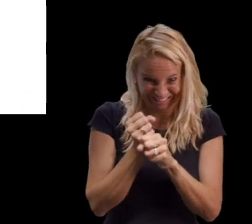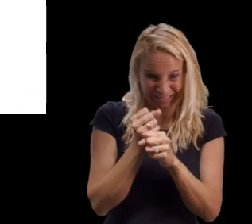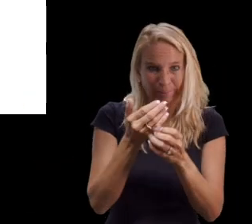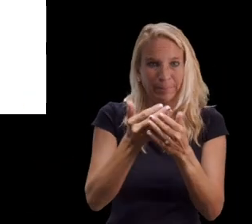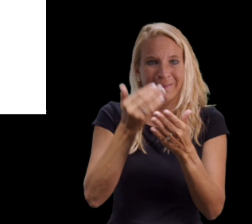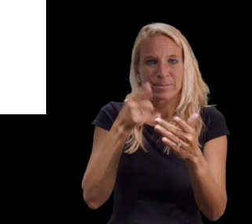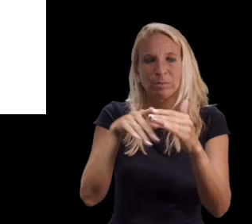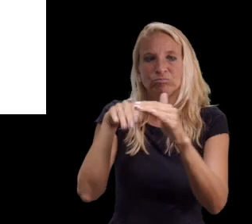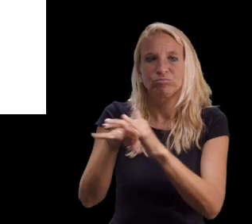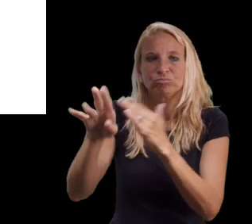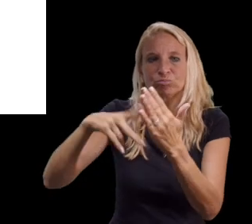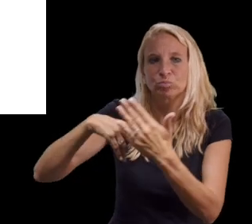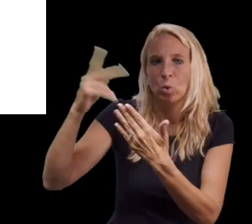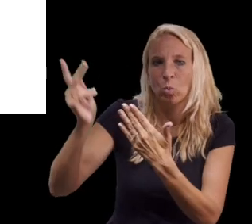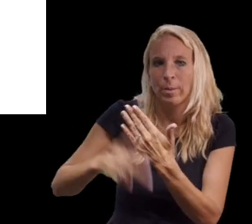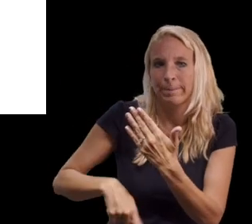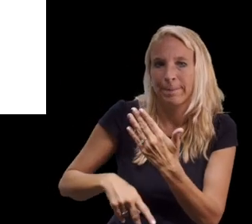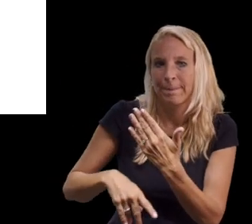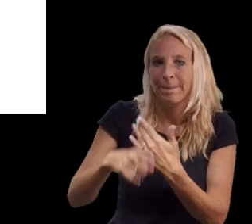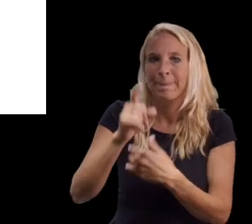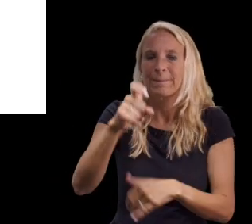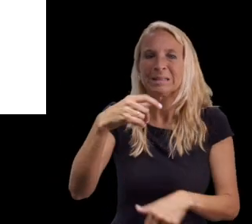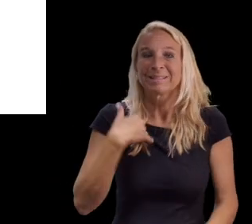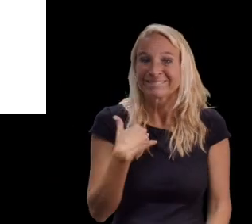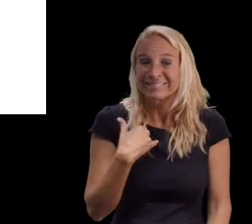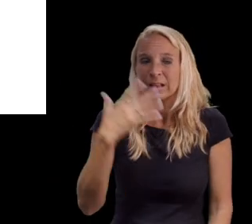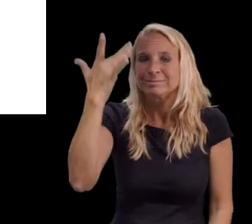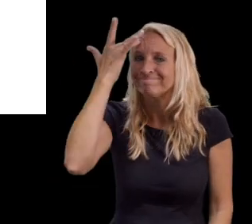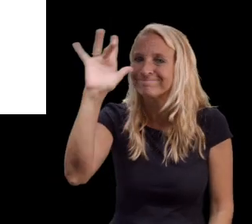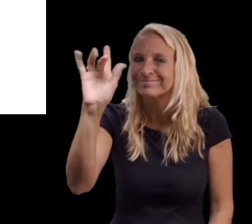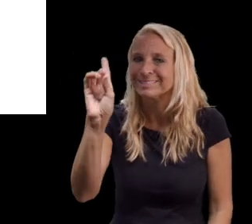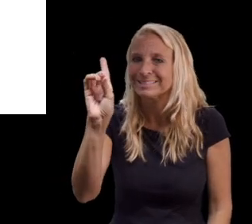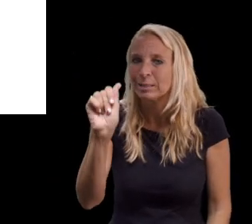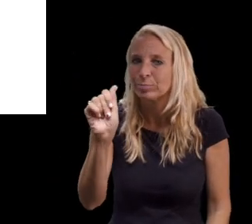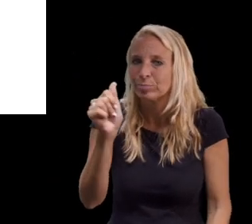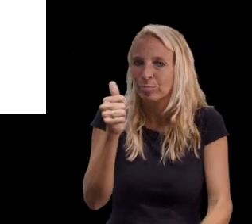into the program, must have an intellectual disability